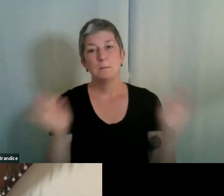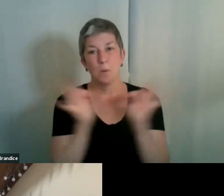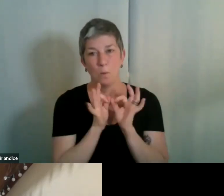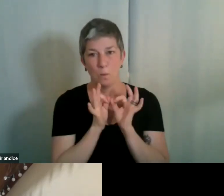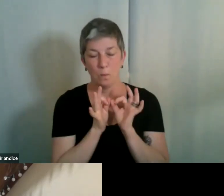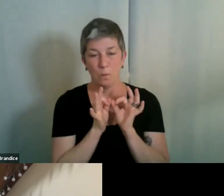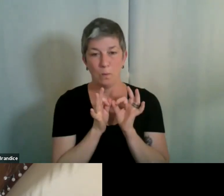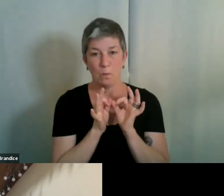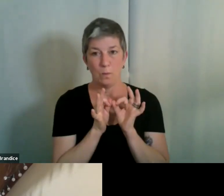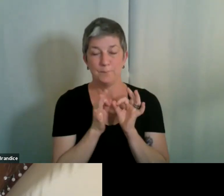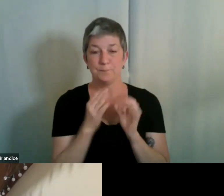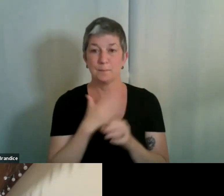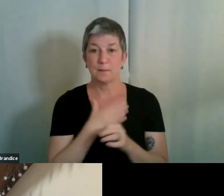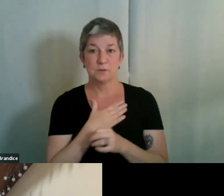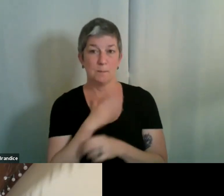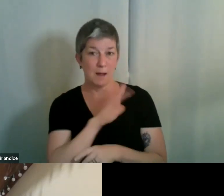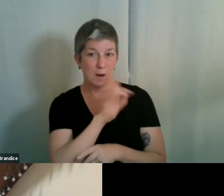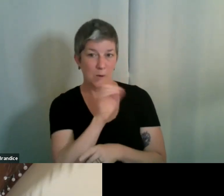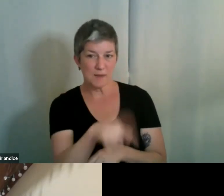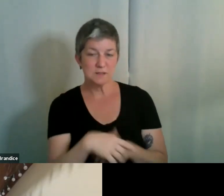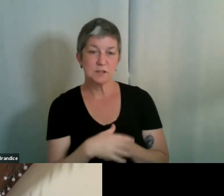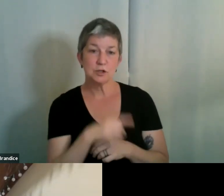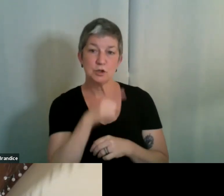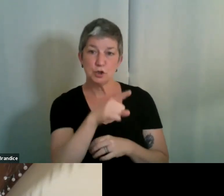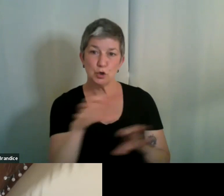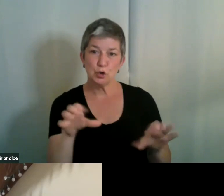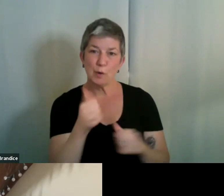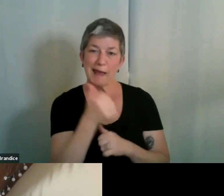call, my question is, like, do you do any general public